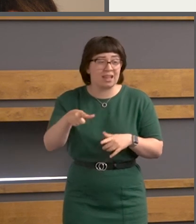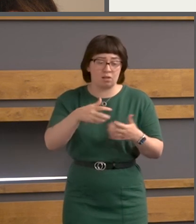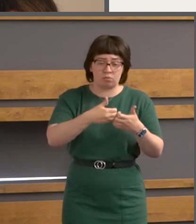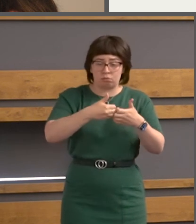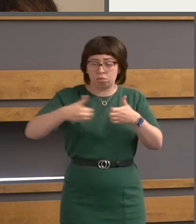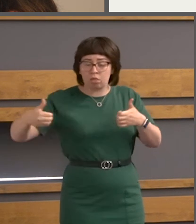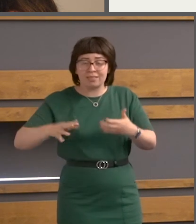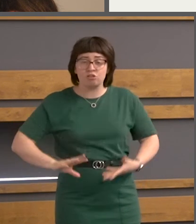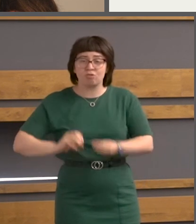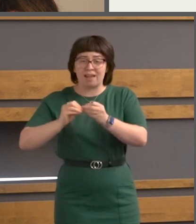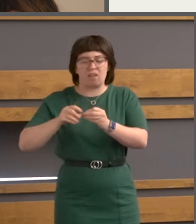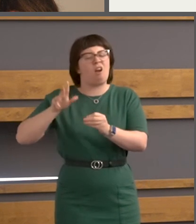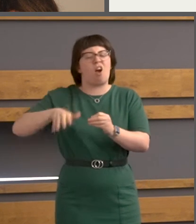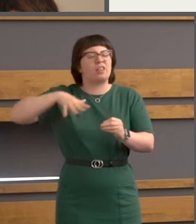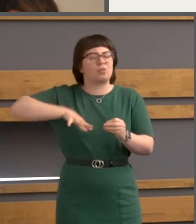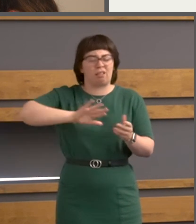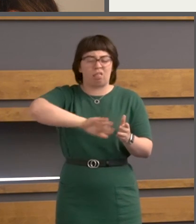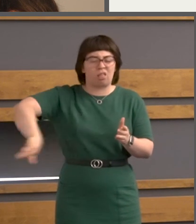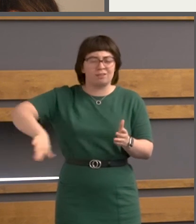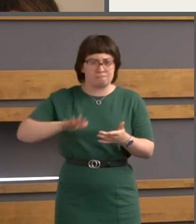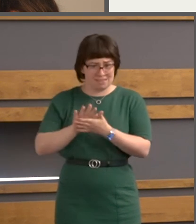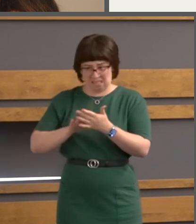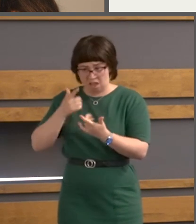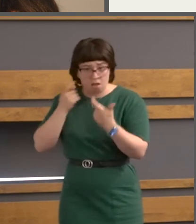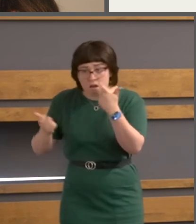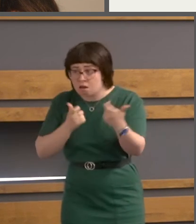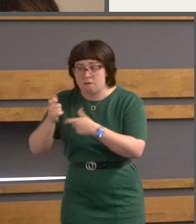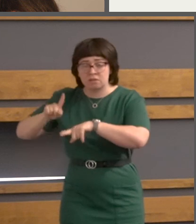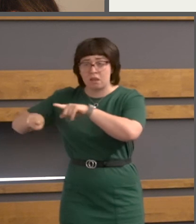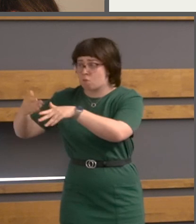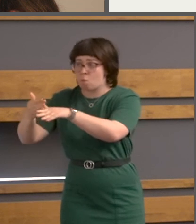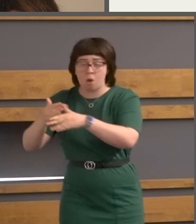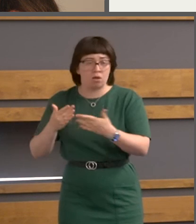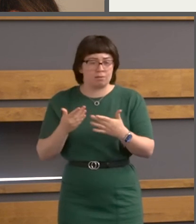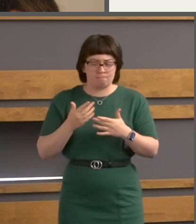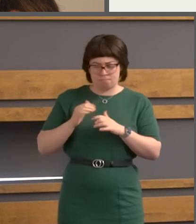that their craft is no longer required. And you think, "Well, now they have to look for other work." You know, what was that process